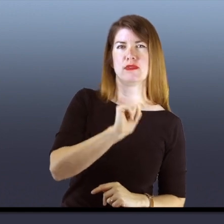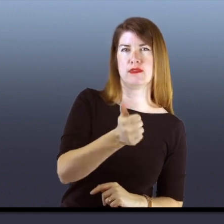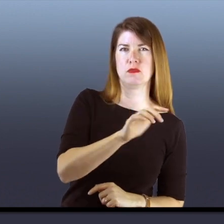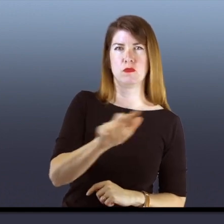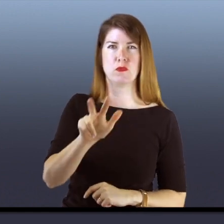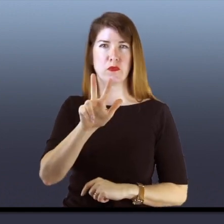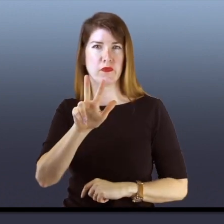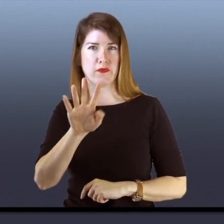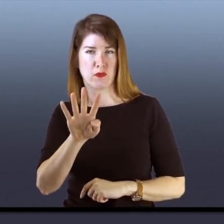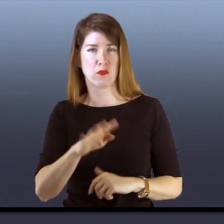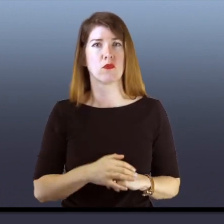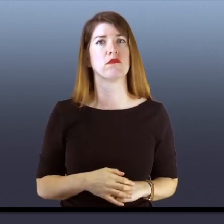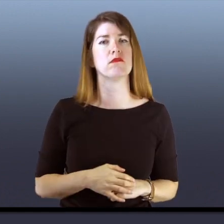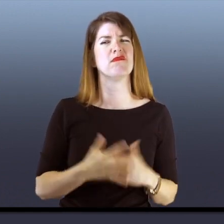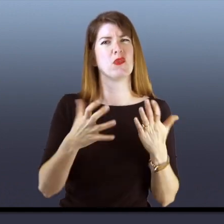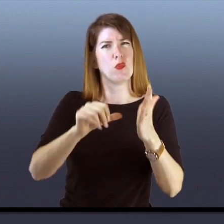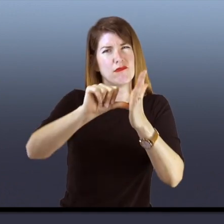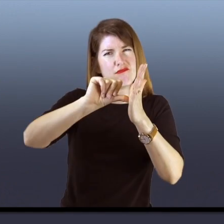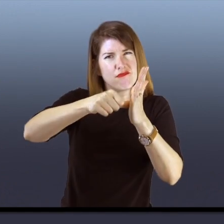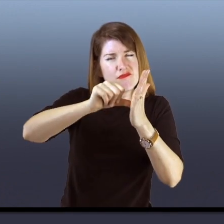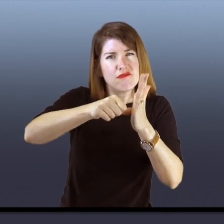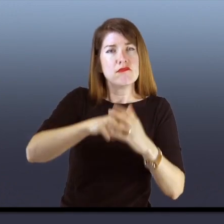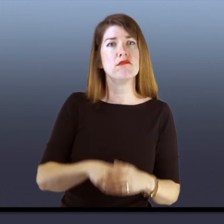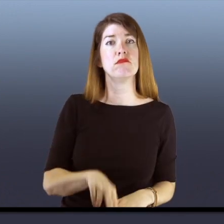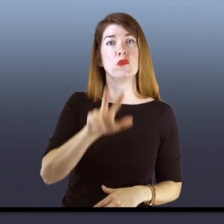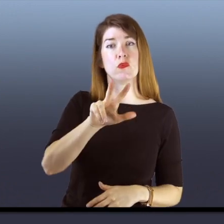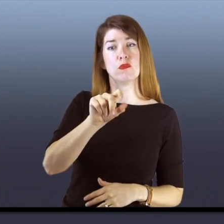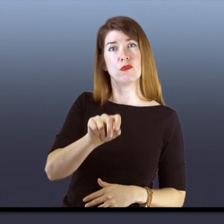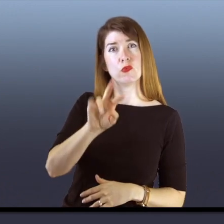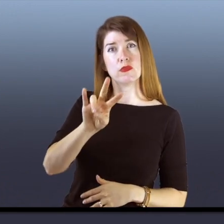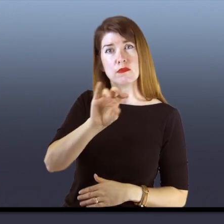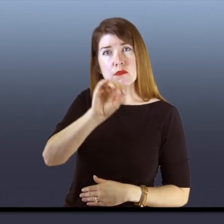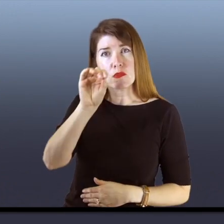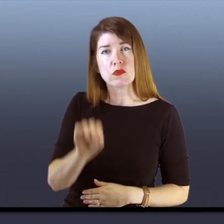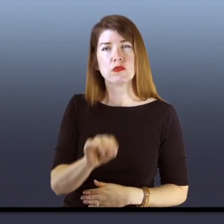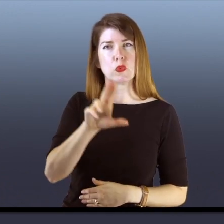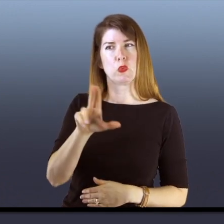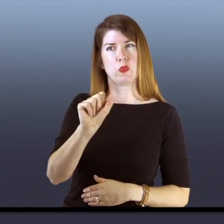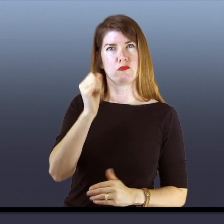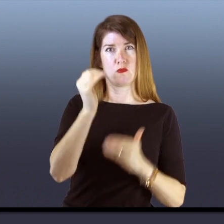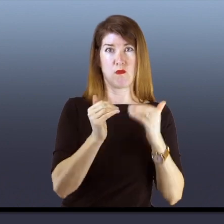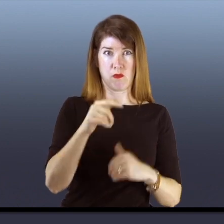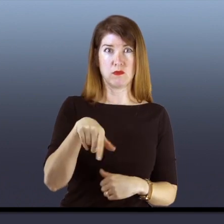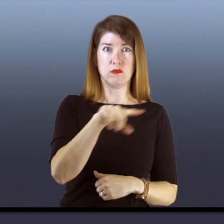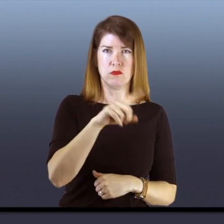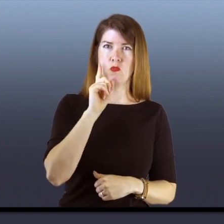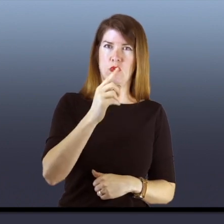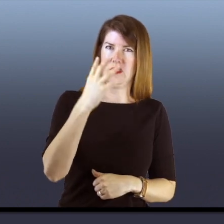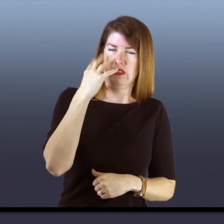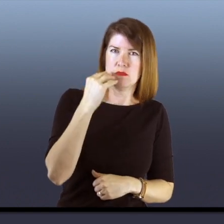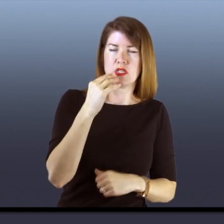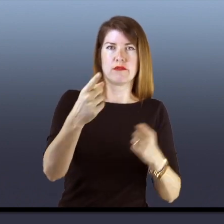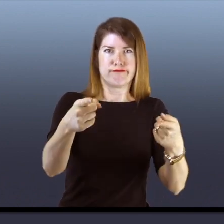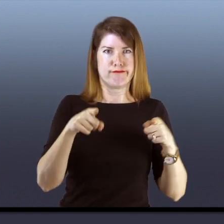We'd like to emphasize that 3.7% of U.S. adults will experience a co occurring substance use